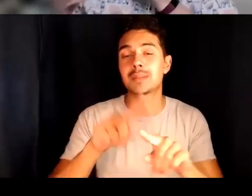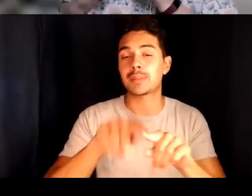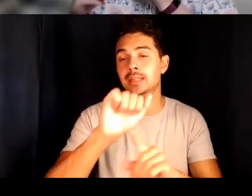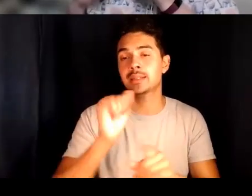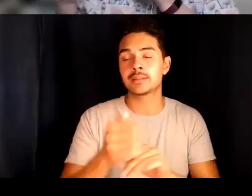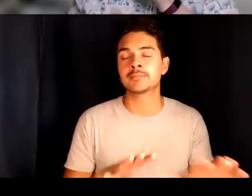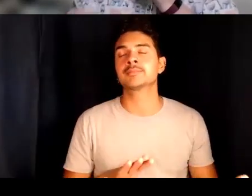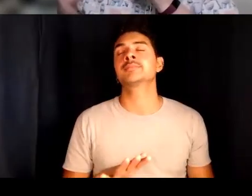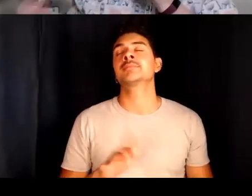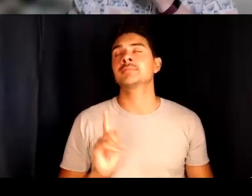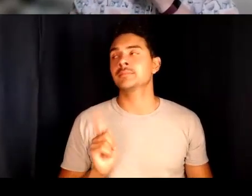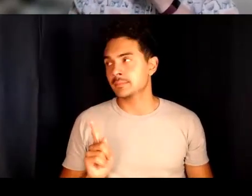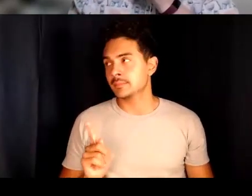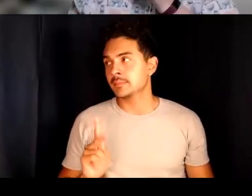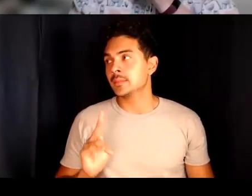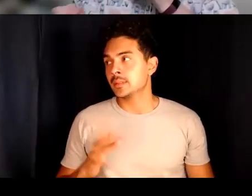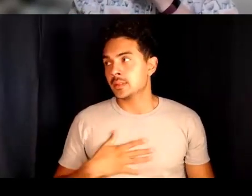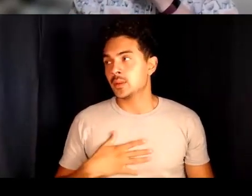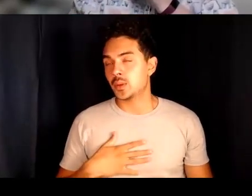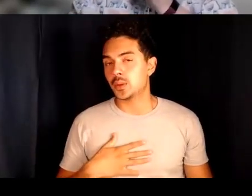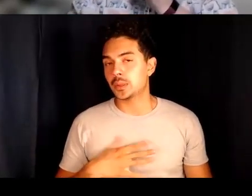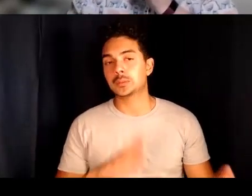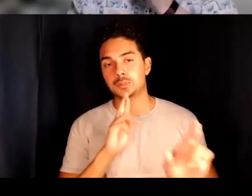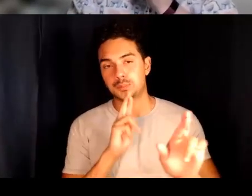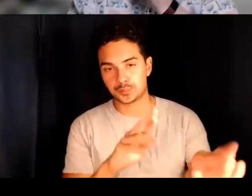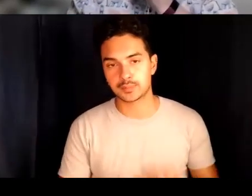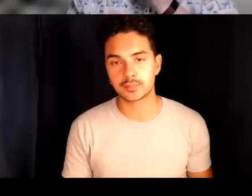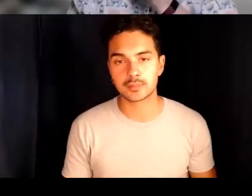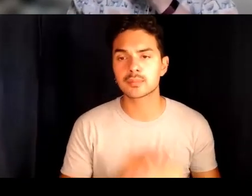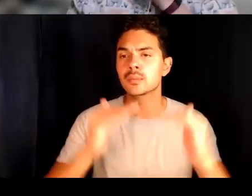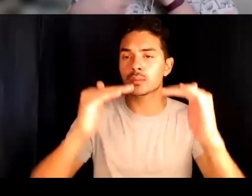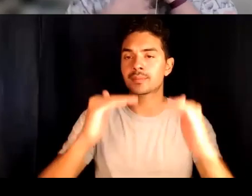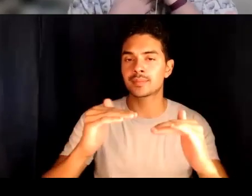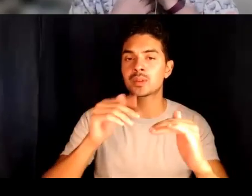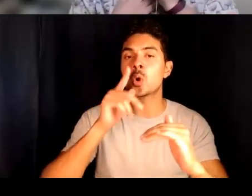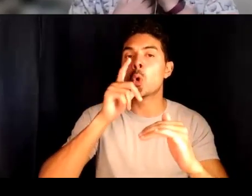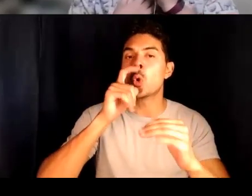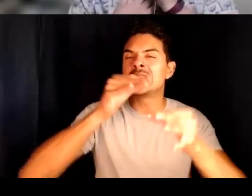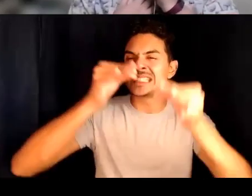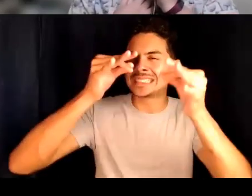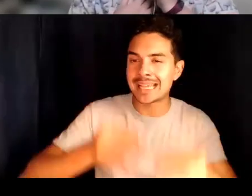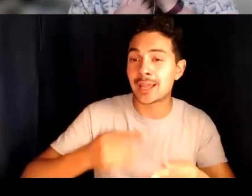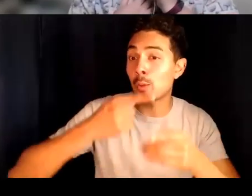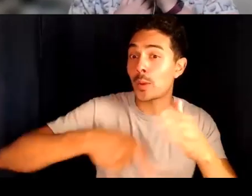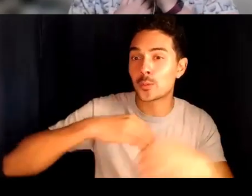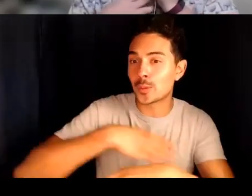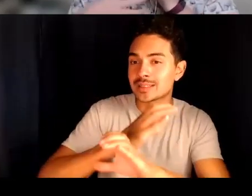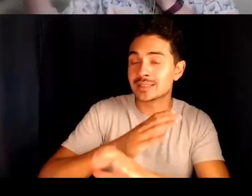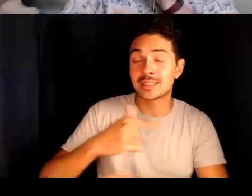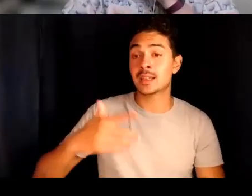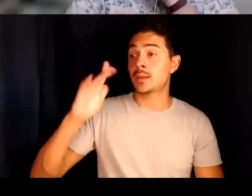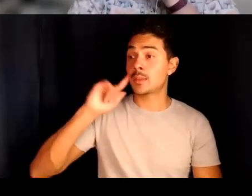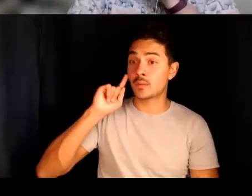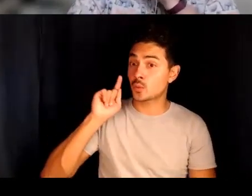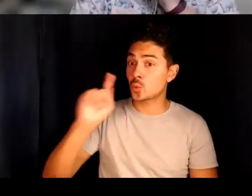And then think about who gets to decide what is a crisis. Just because it's a crisis for you doesn't mean it's a crisis